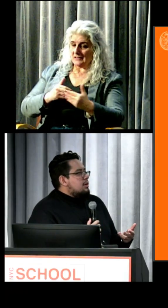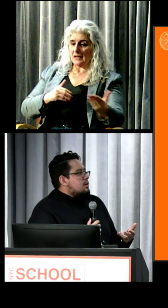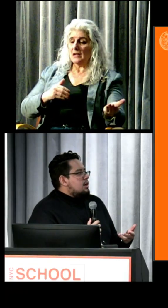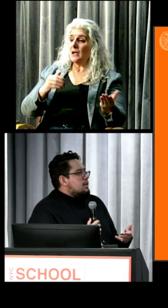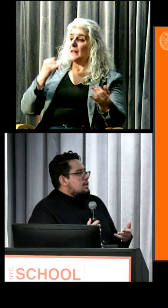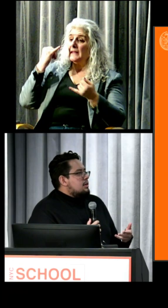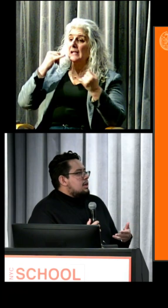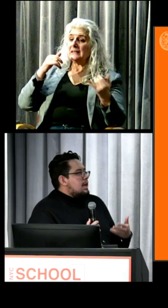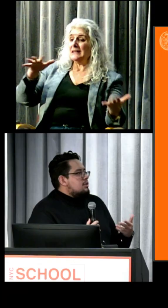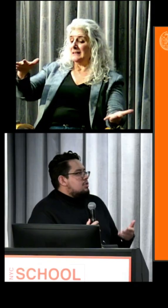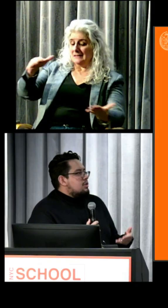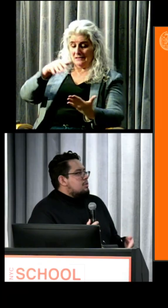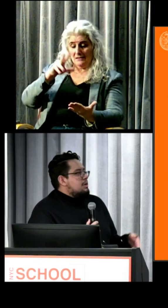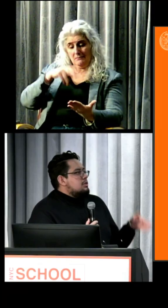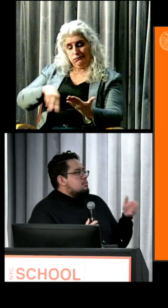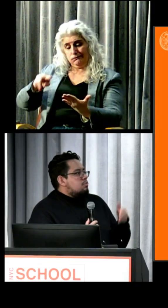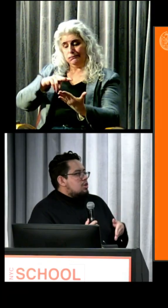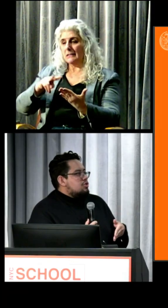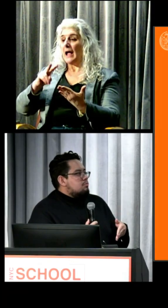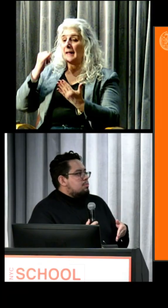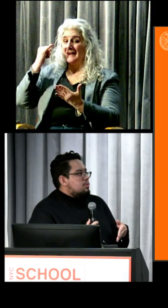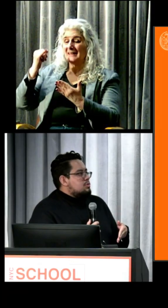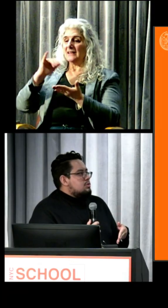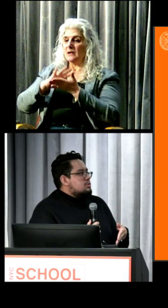You are the best, you know, prototyping person ever.